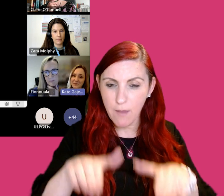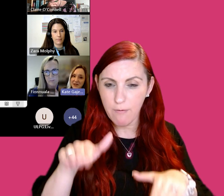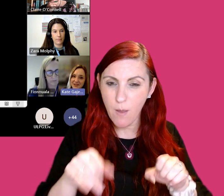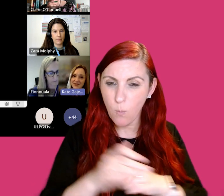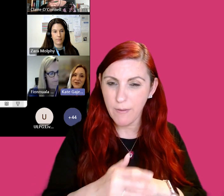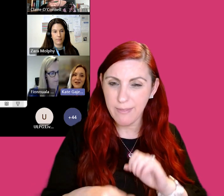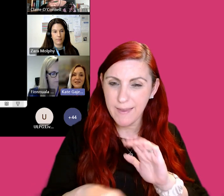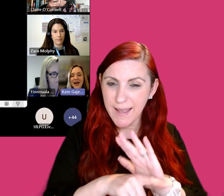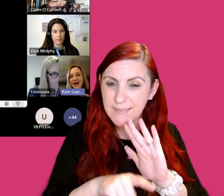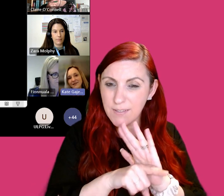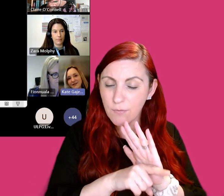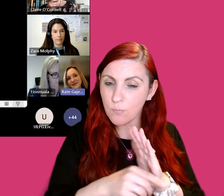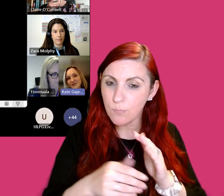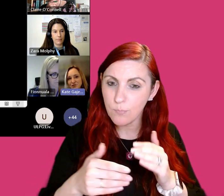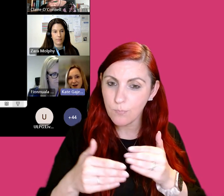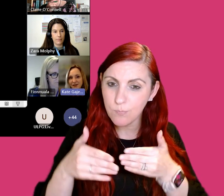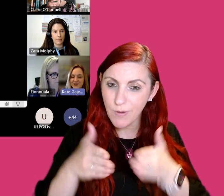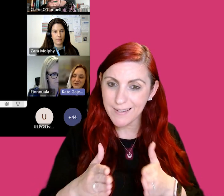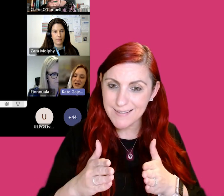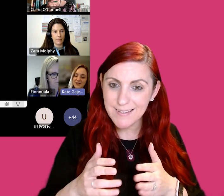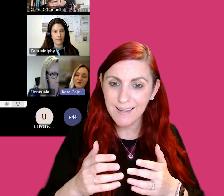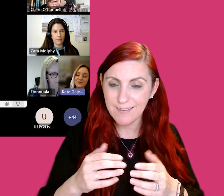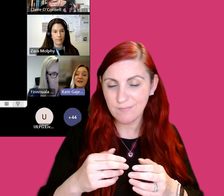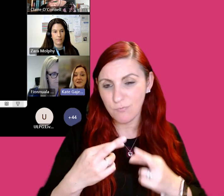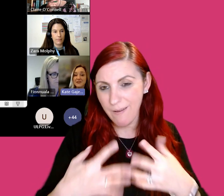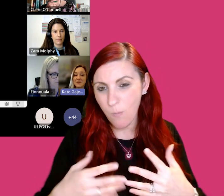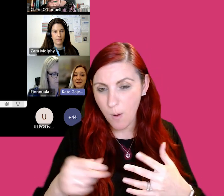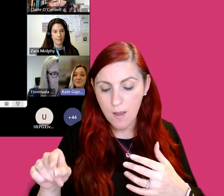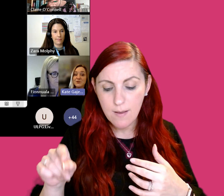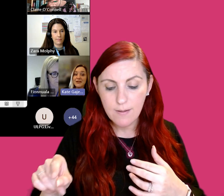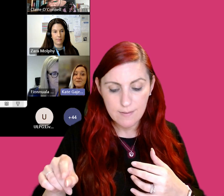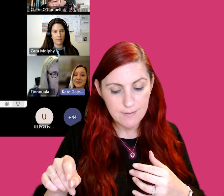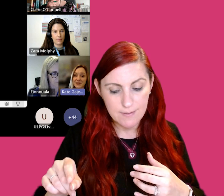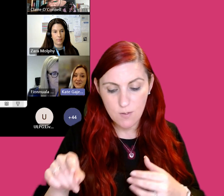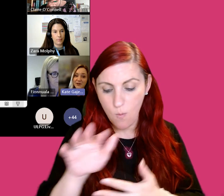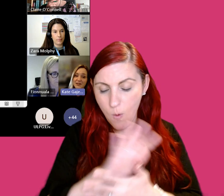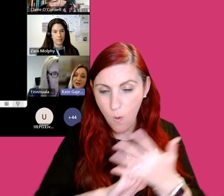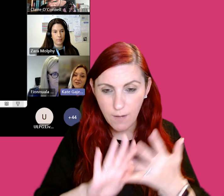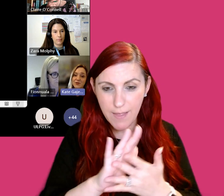diabetes distress and the struggle associated with diabetes management really matters when it comes